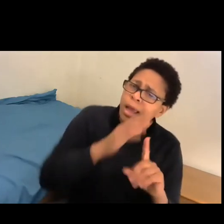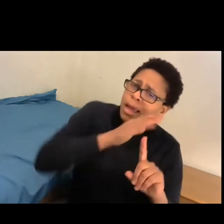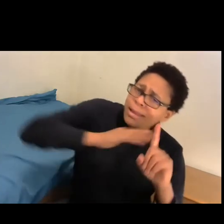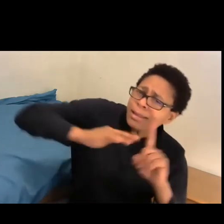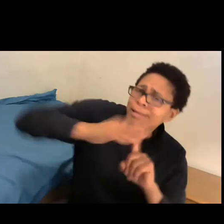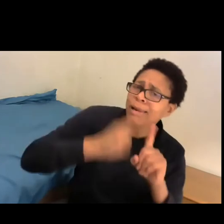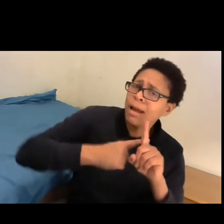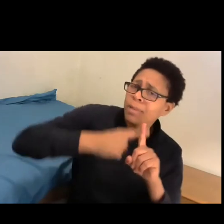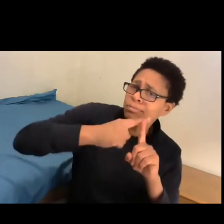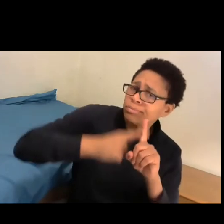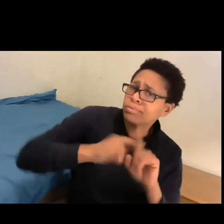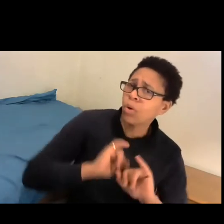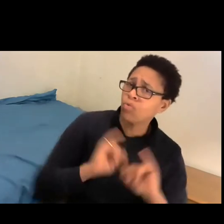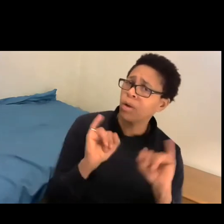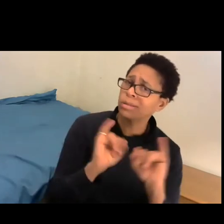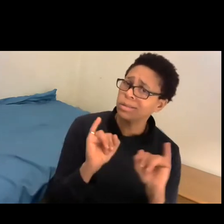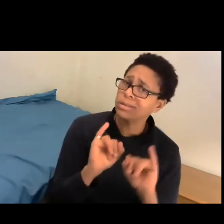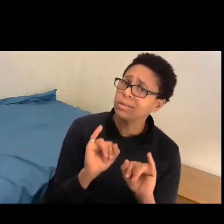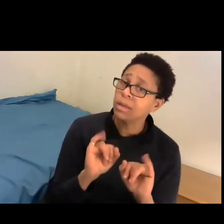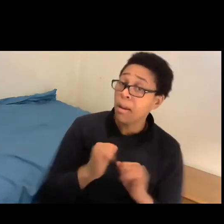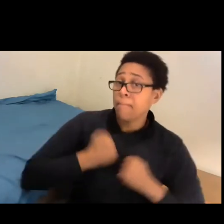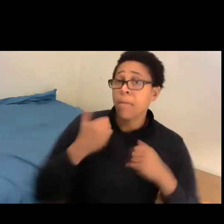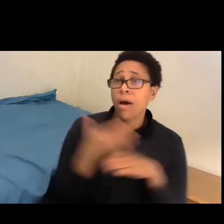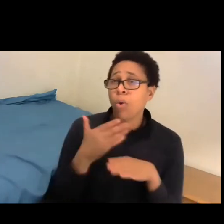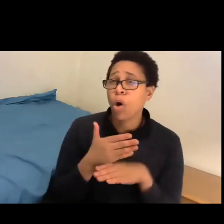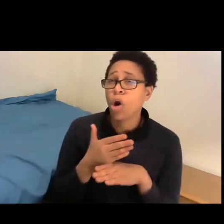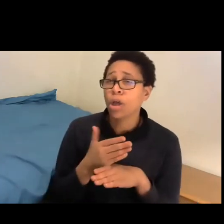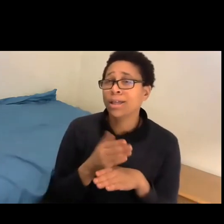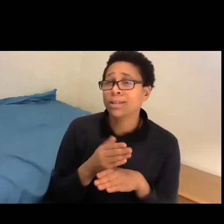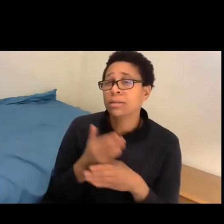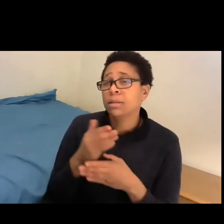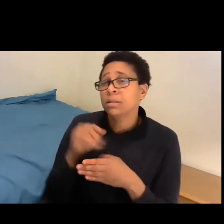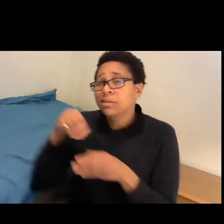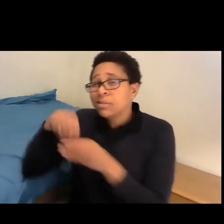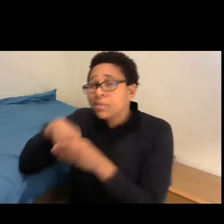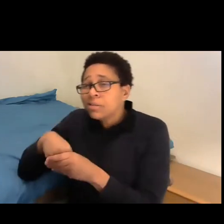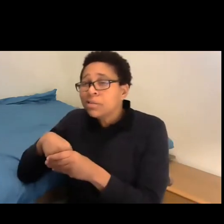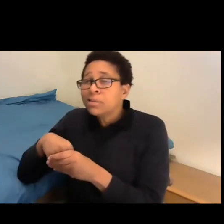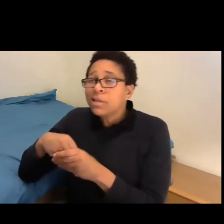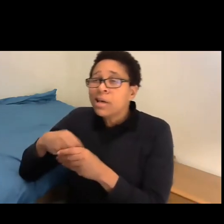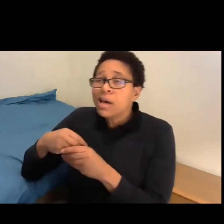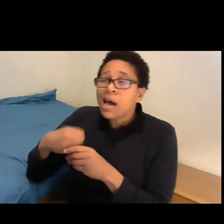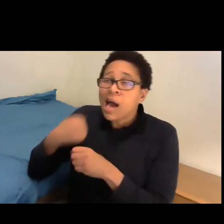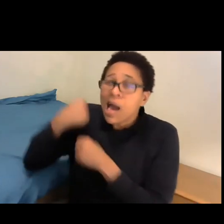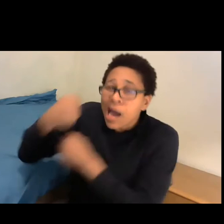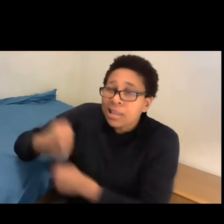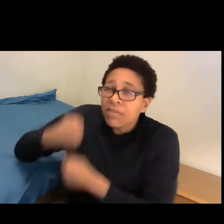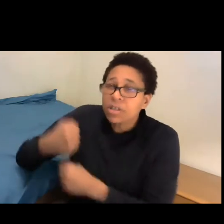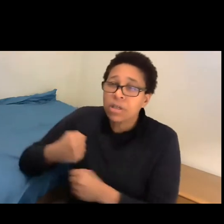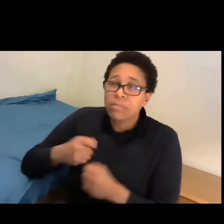because you know, my work kind of traverses academia, and activism and journalism. Now, I really wanted to get more